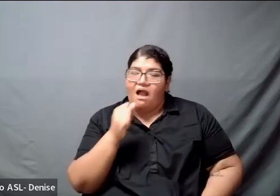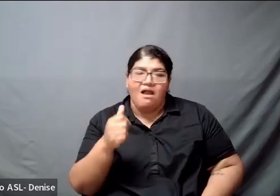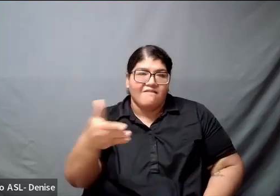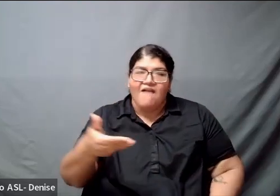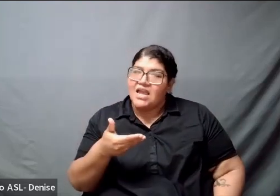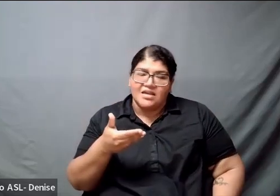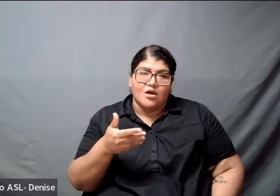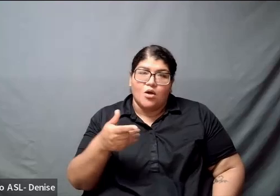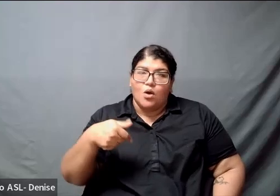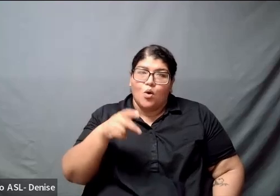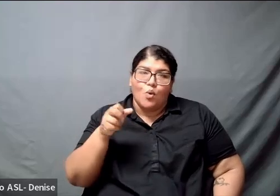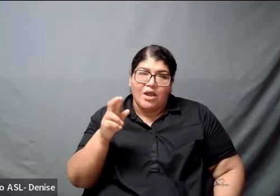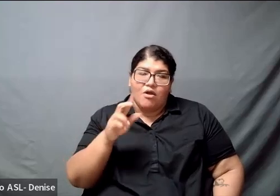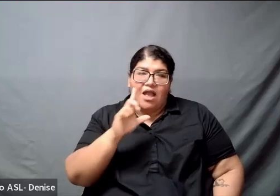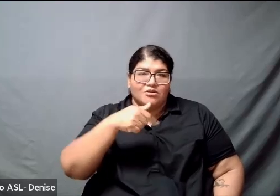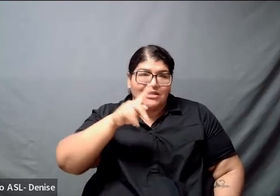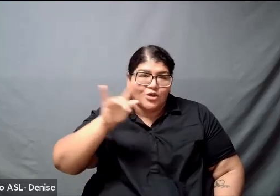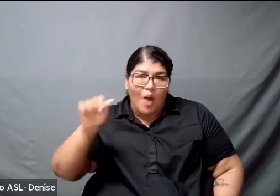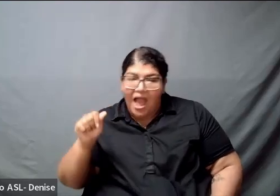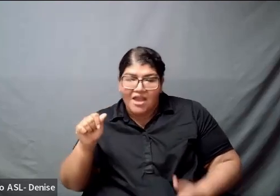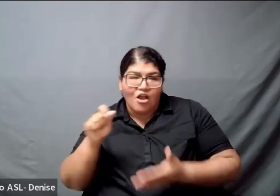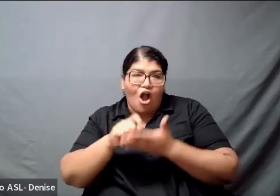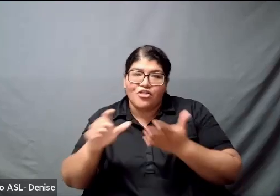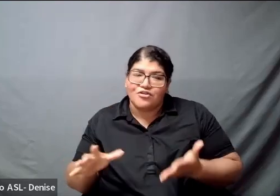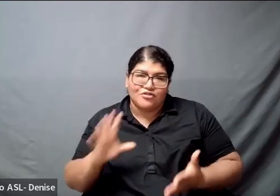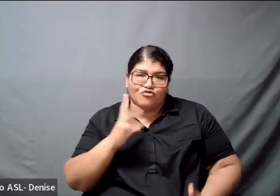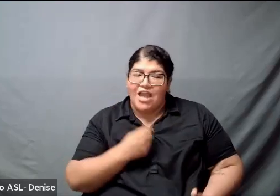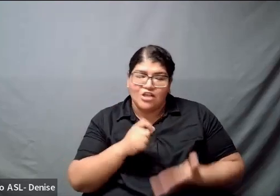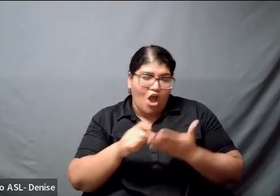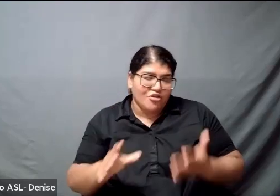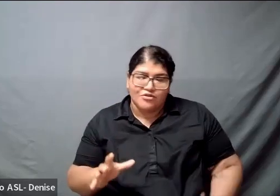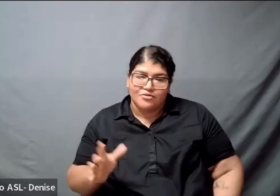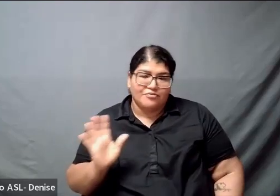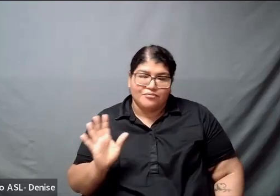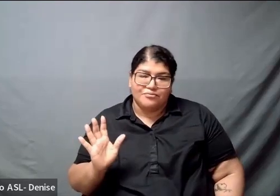And I know dozens of other people who are saying, yeah, we're just not getting the calls anymore.